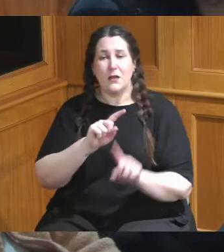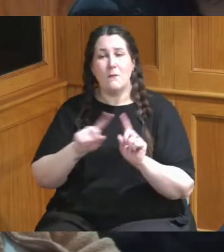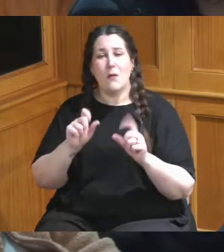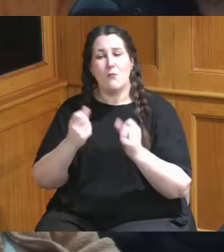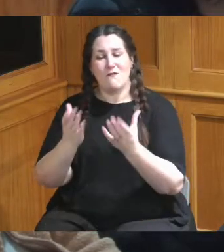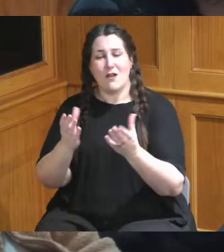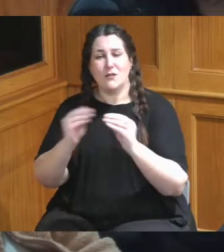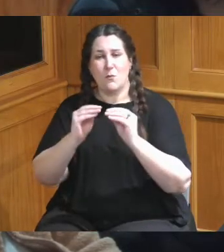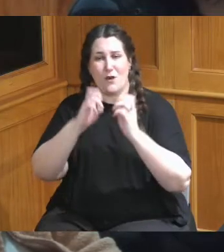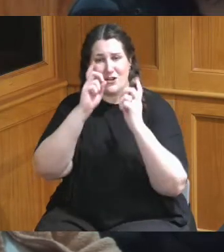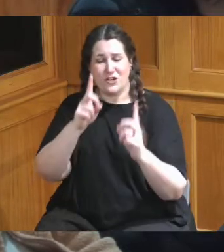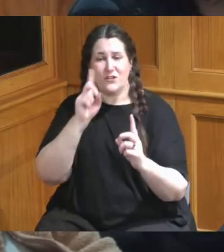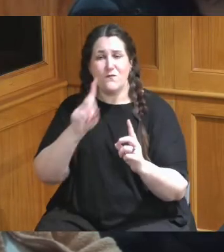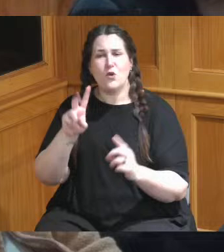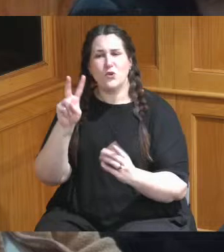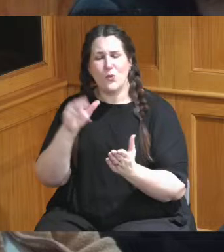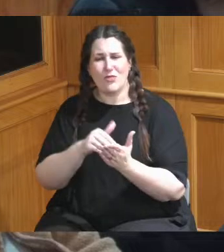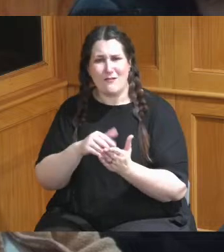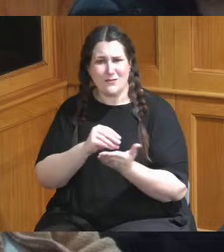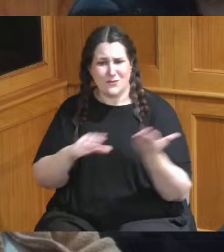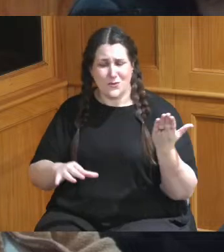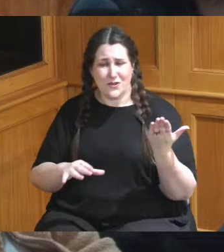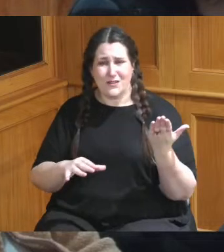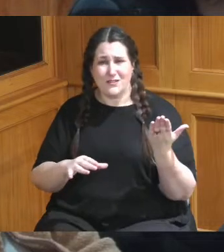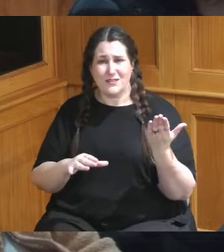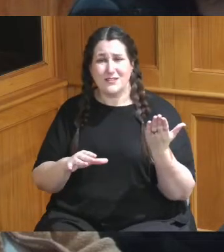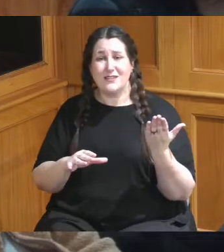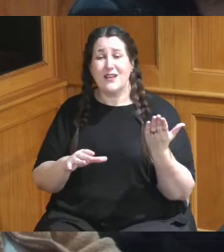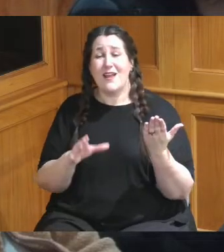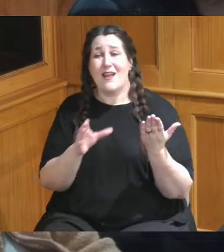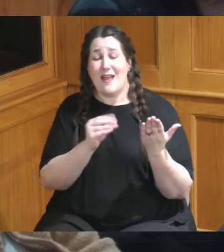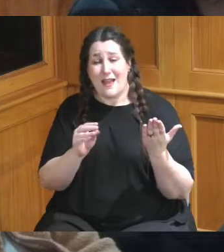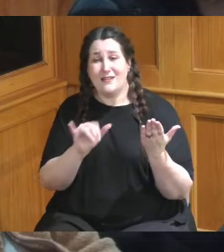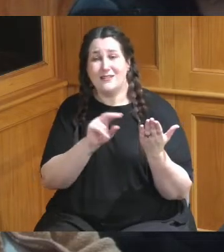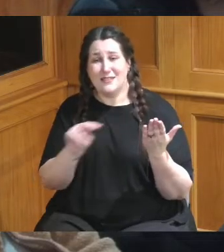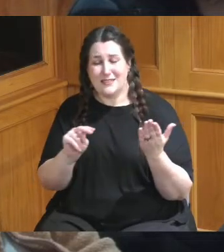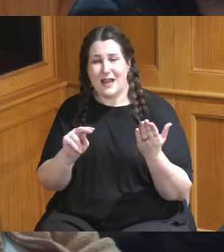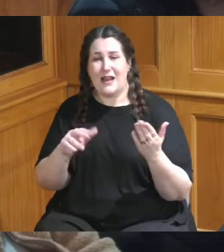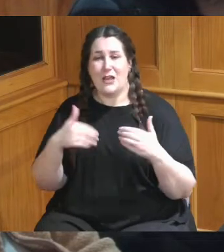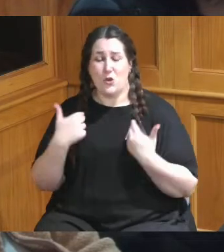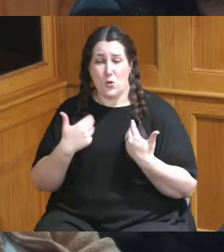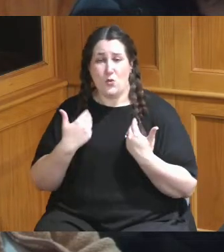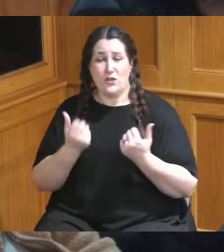2,000 students, not including Cincinnati Youth Serve, through separate funding streams. However,